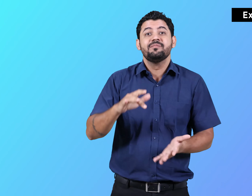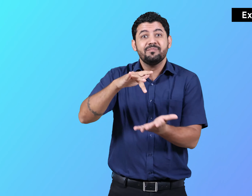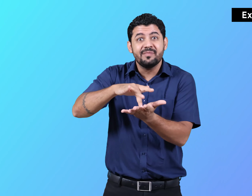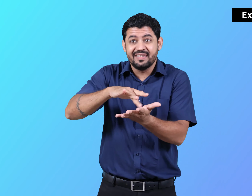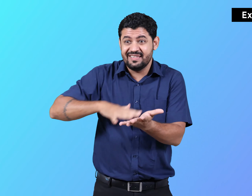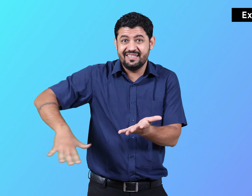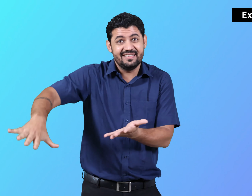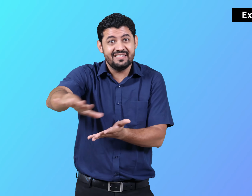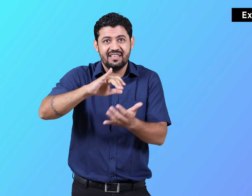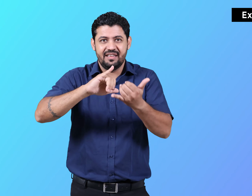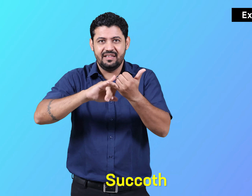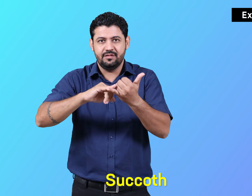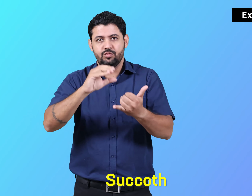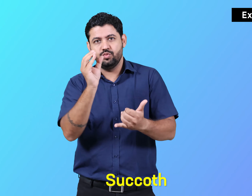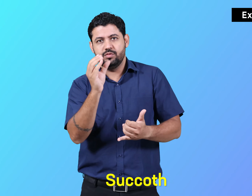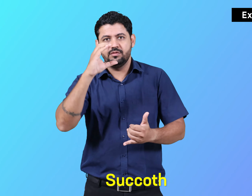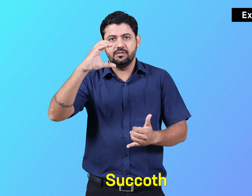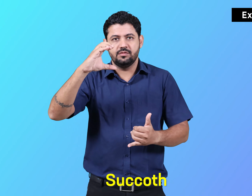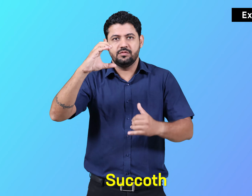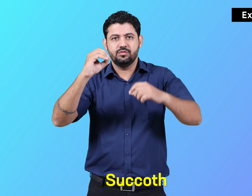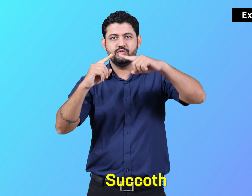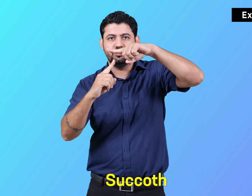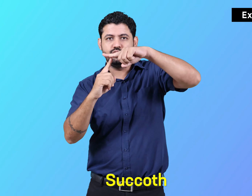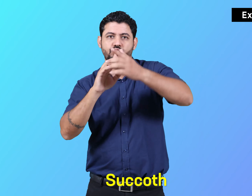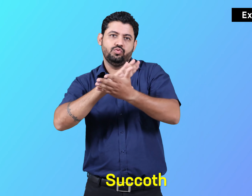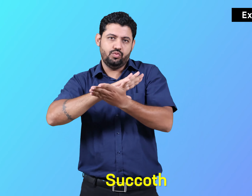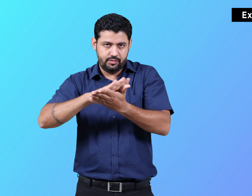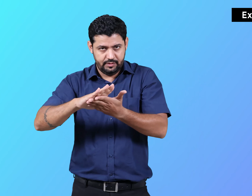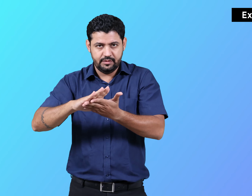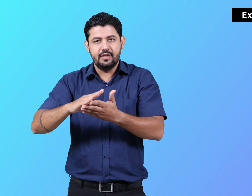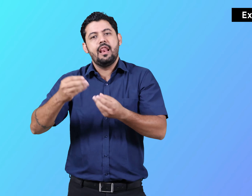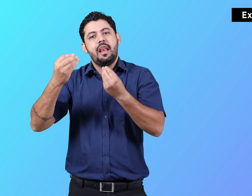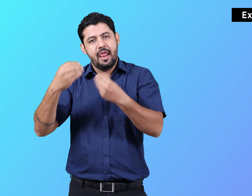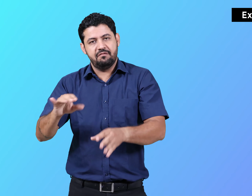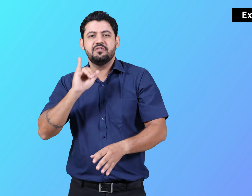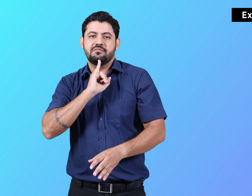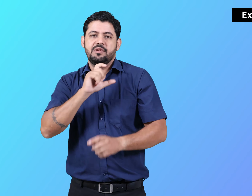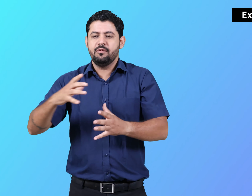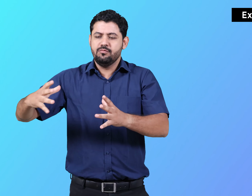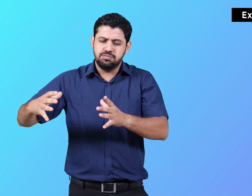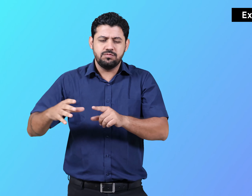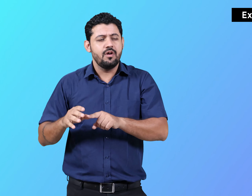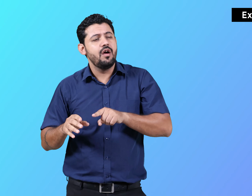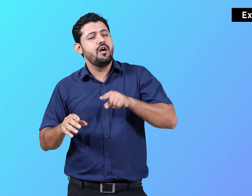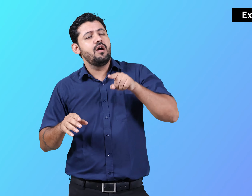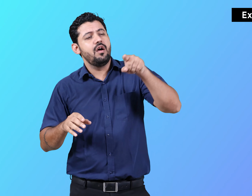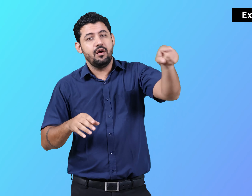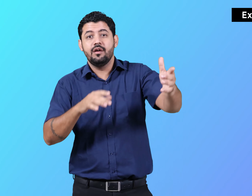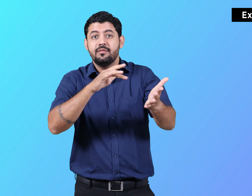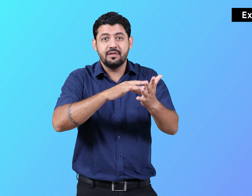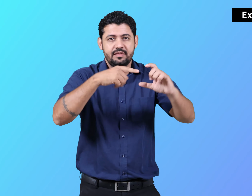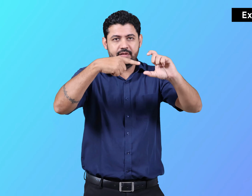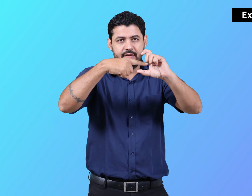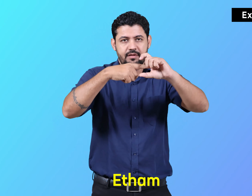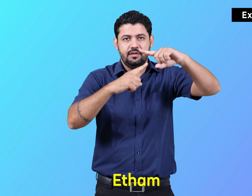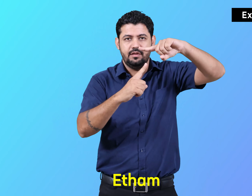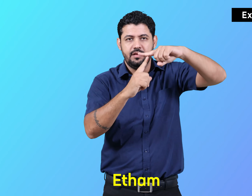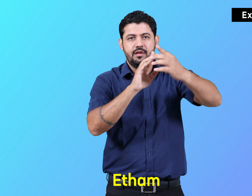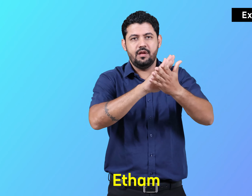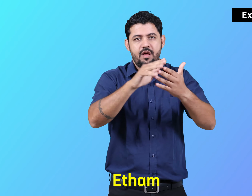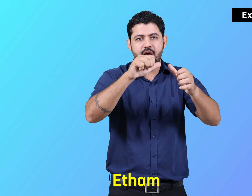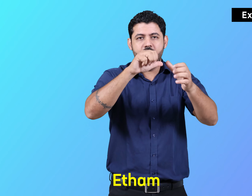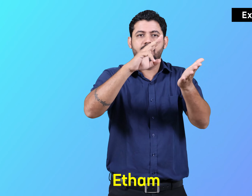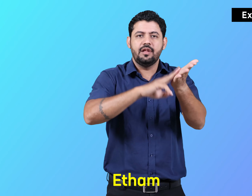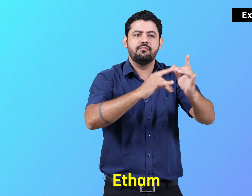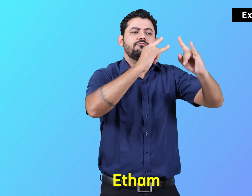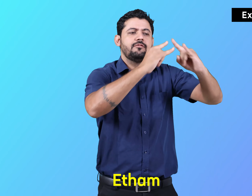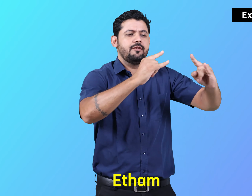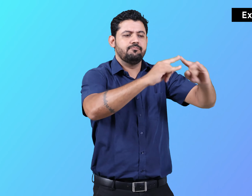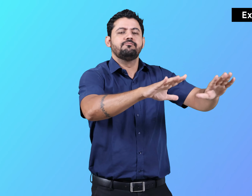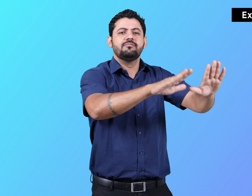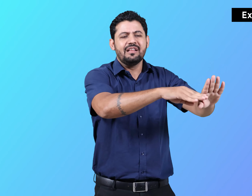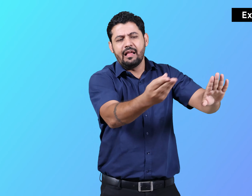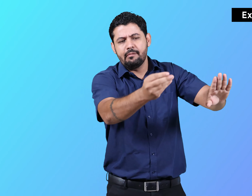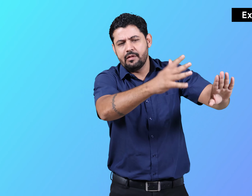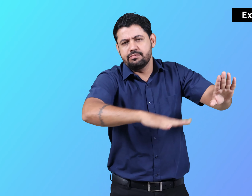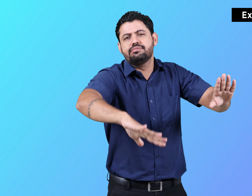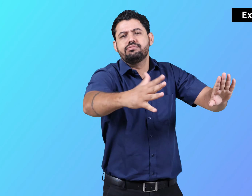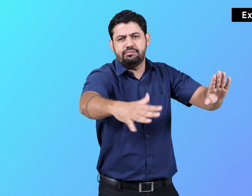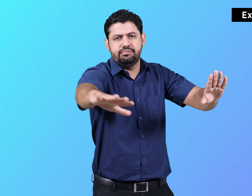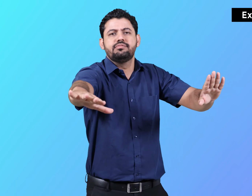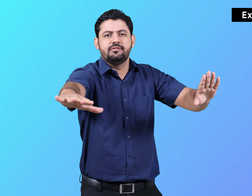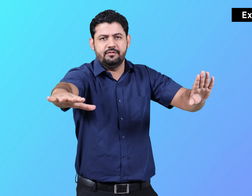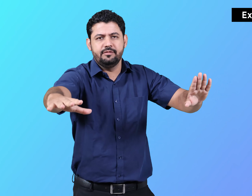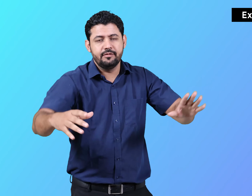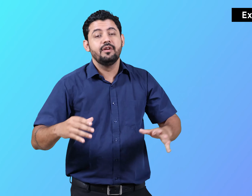The Israelites left Succoth and camped at Etham. Etham was near the desert.